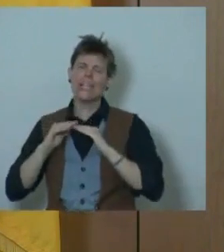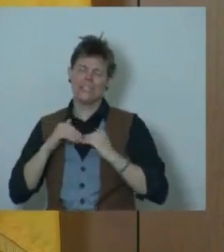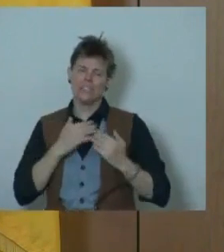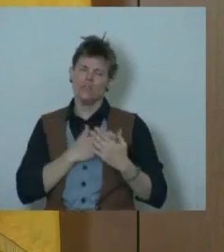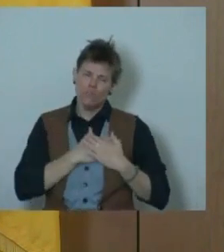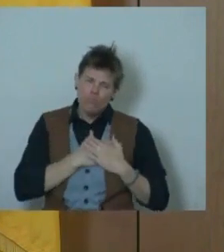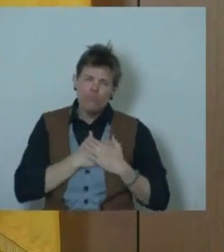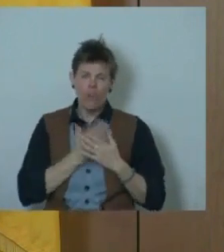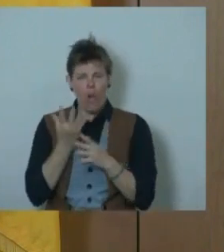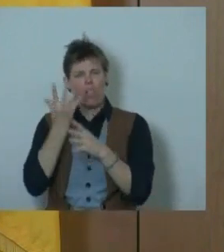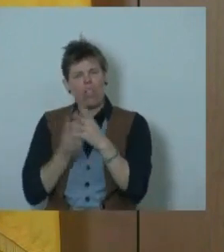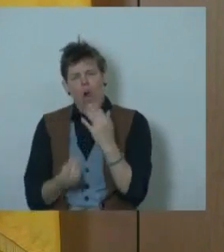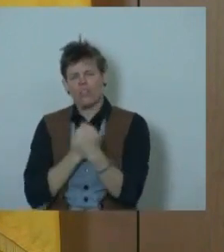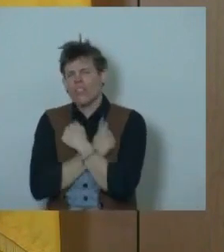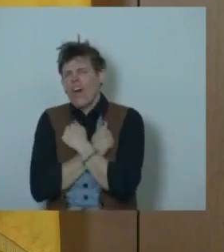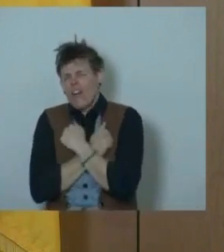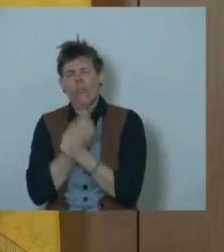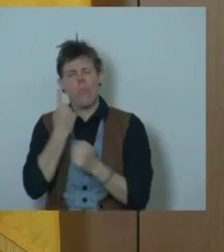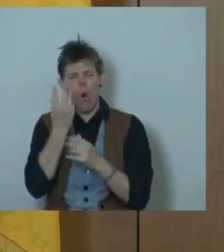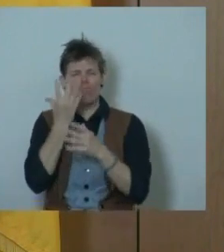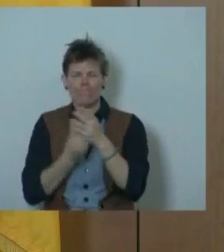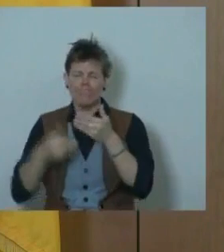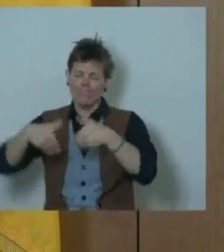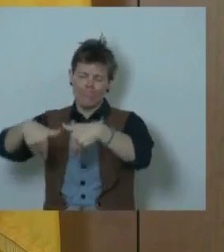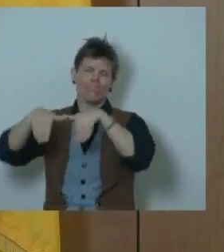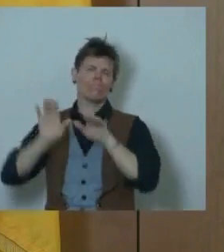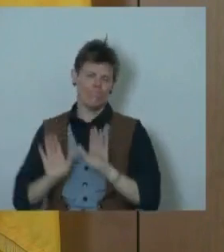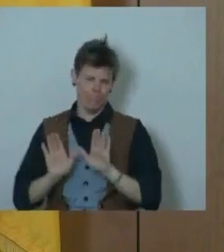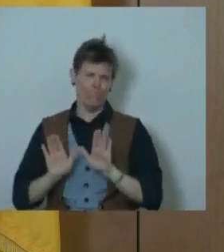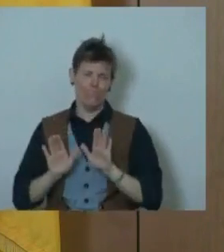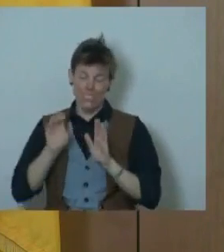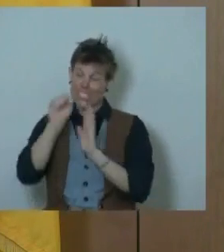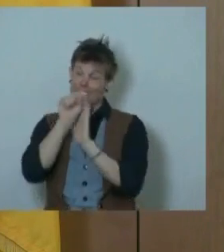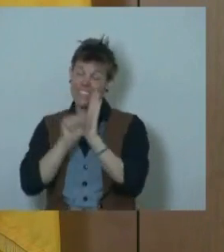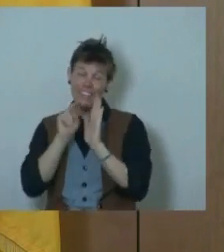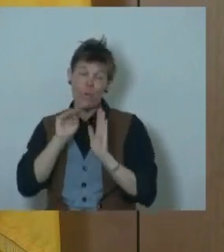I DO WANT PEOPLE TO KNOW WE MOURN WITH YOU.